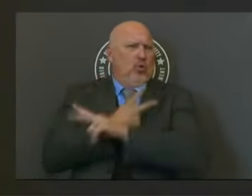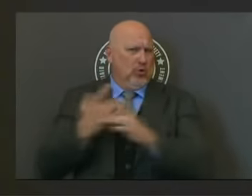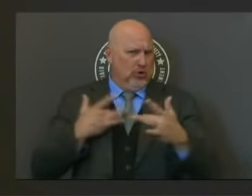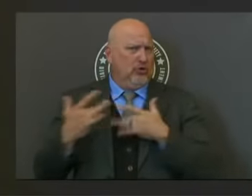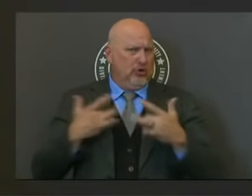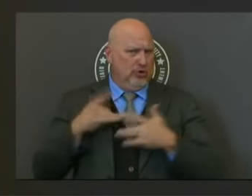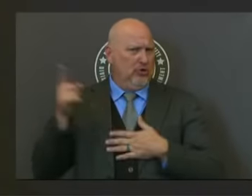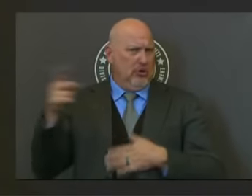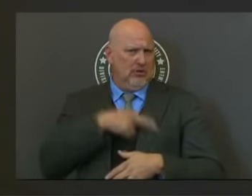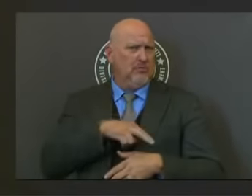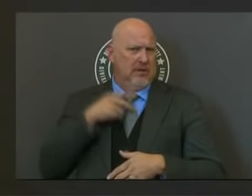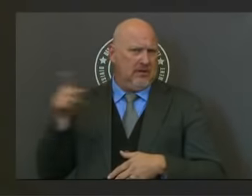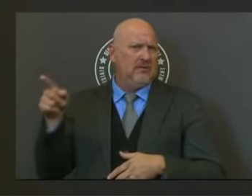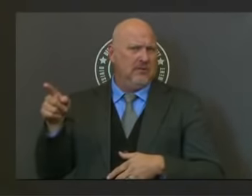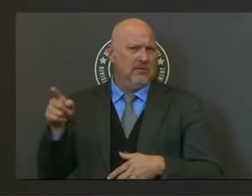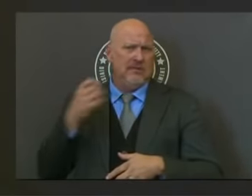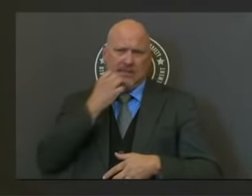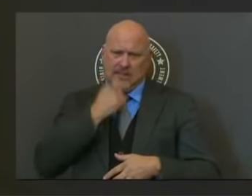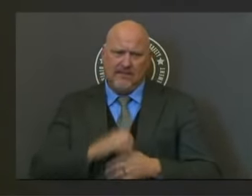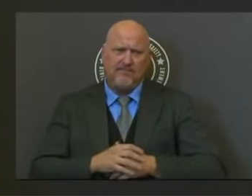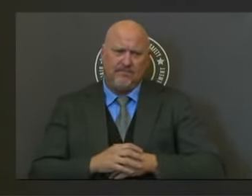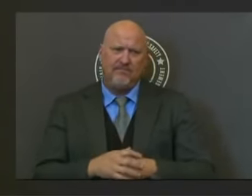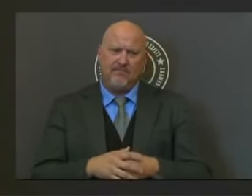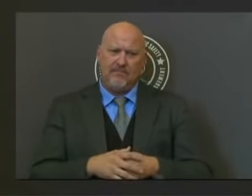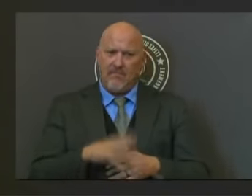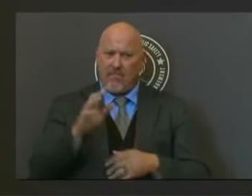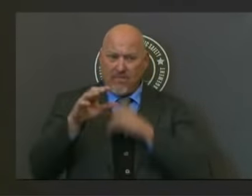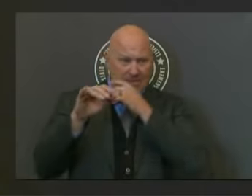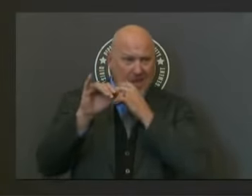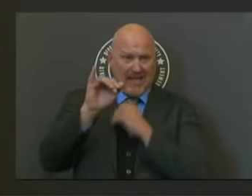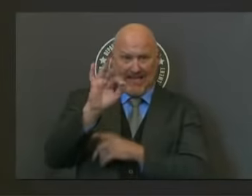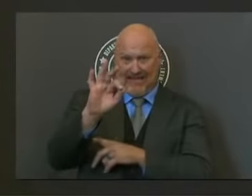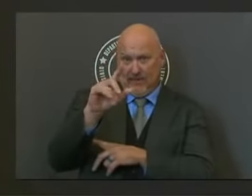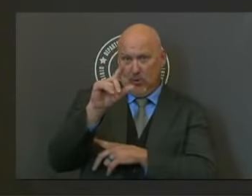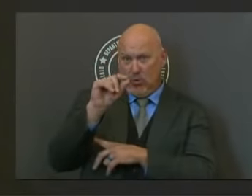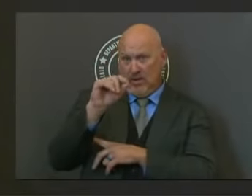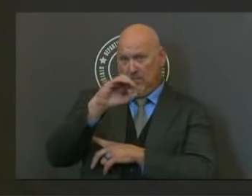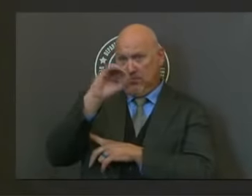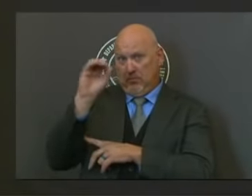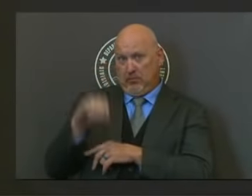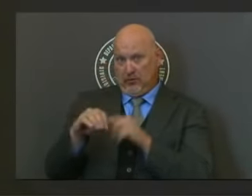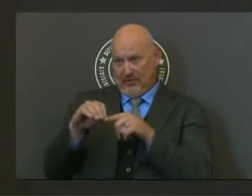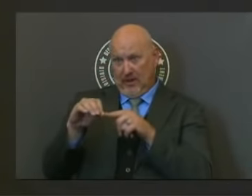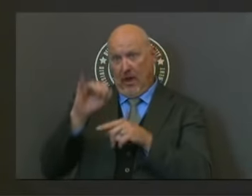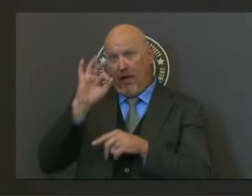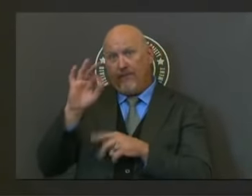that has the potential to push out others who need it delaying